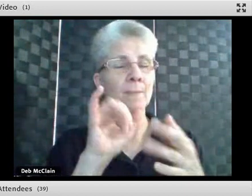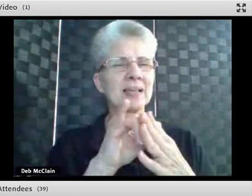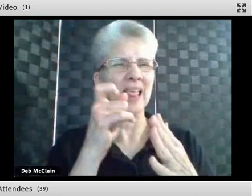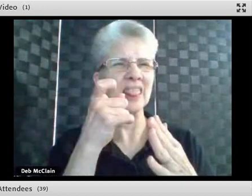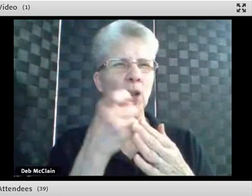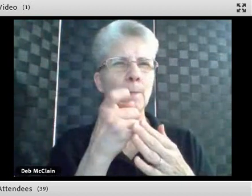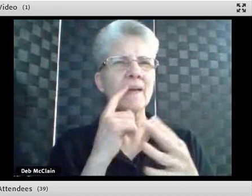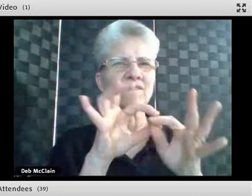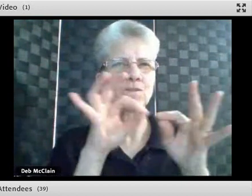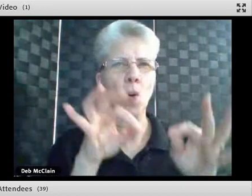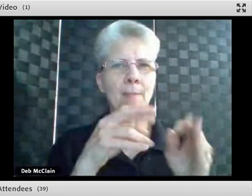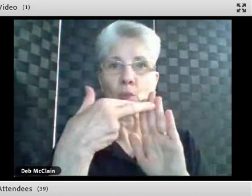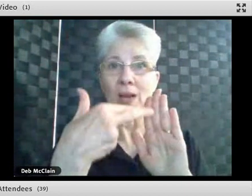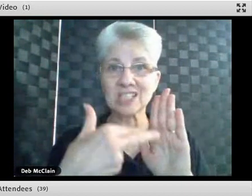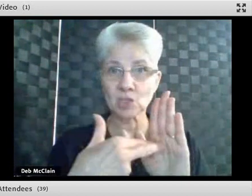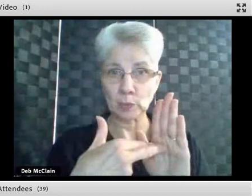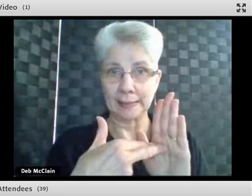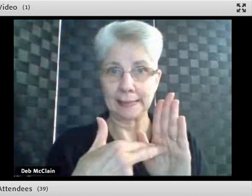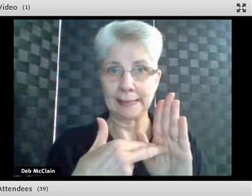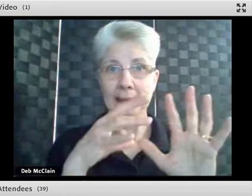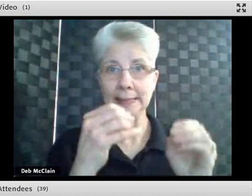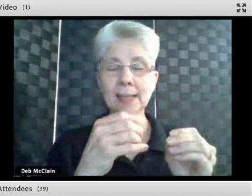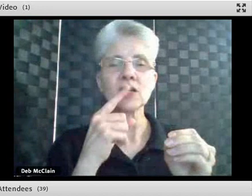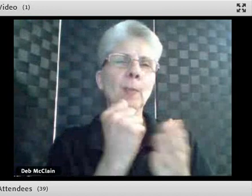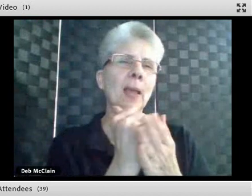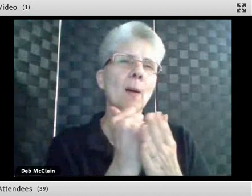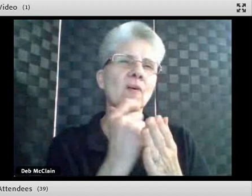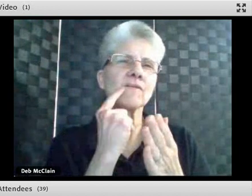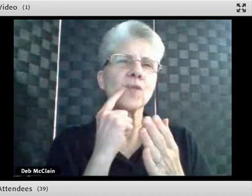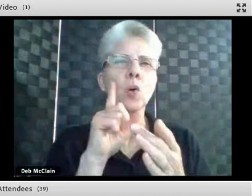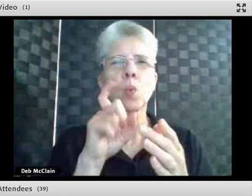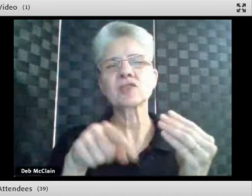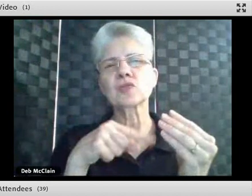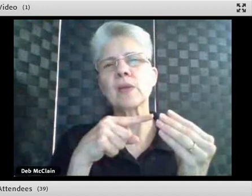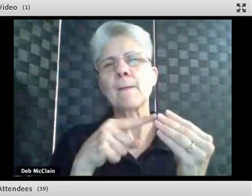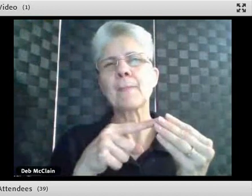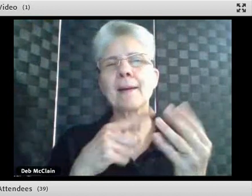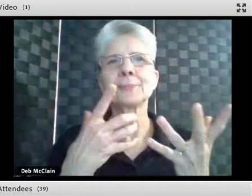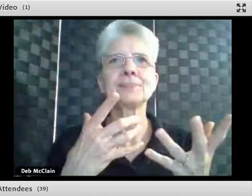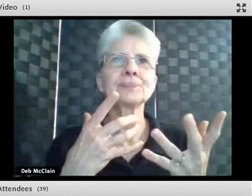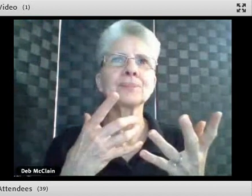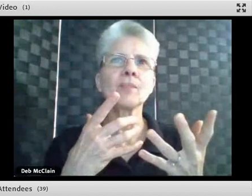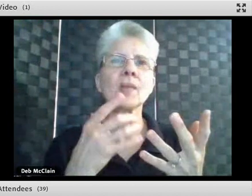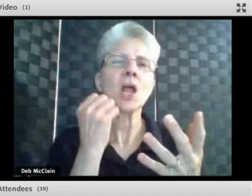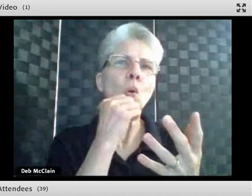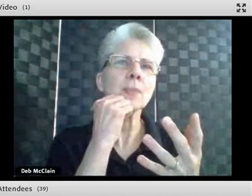It's a format registry, so it can be helpful for questions about normalized or common formats.